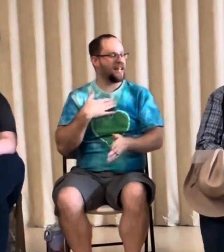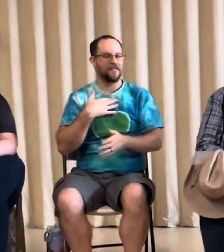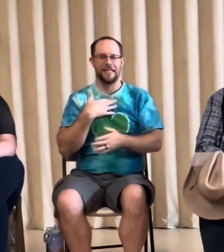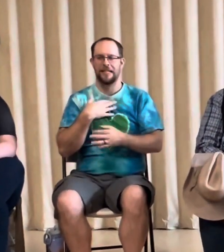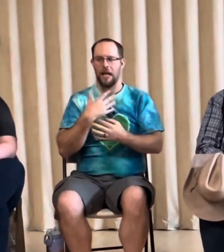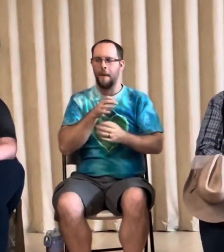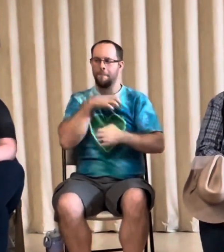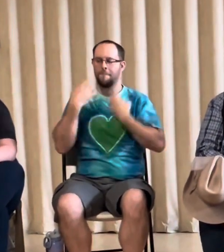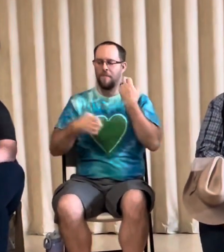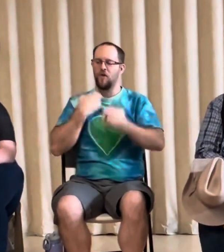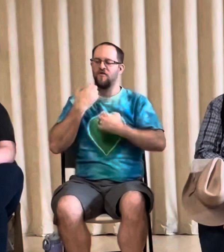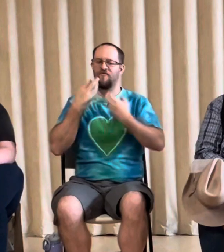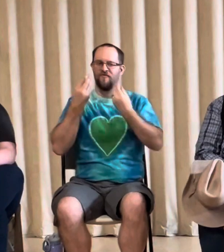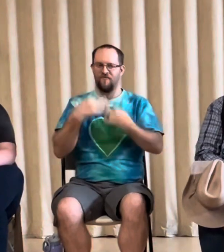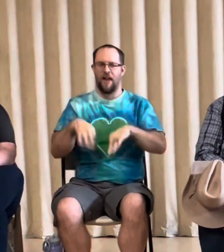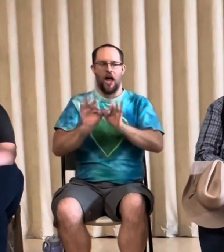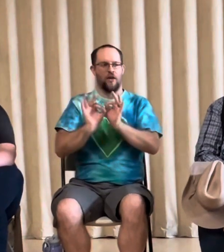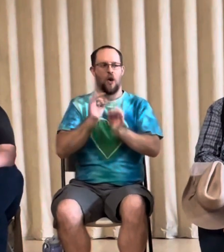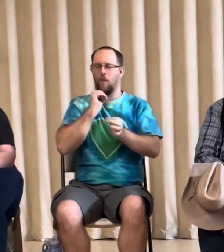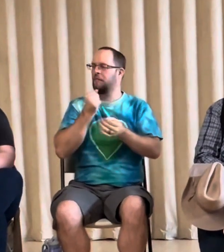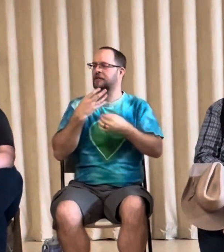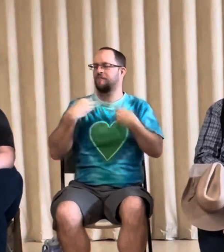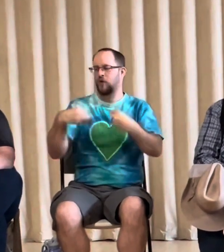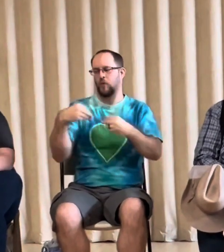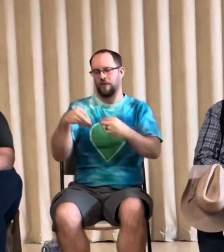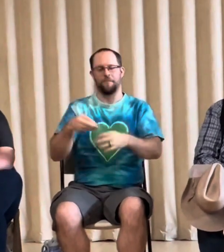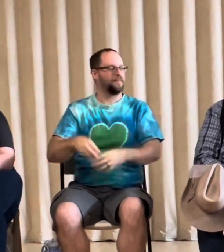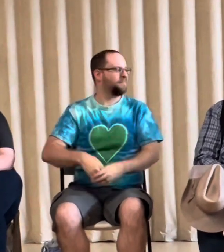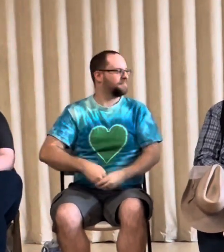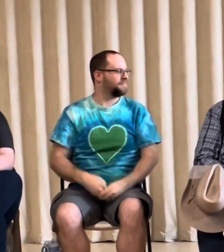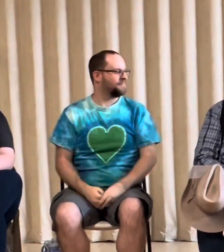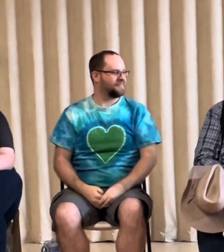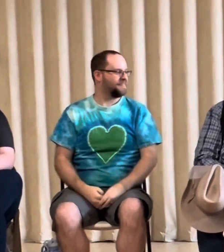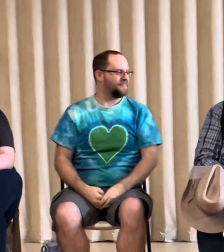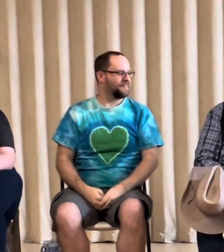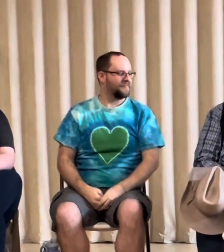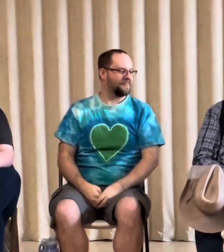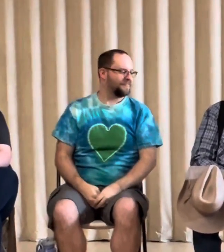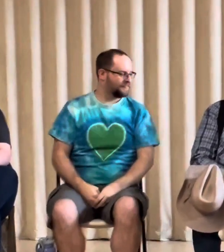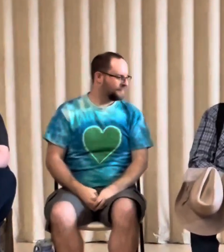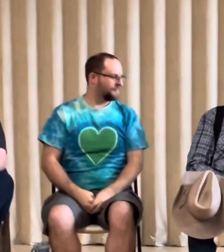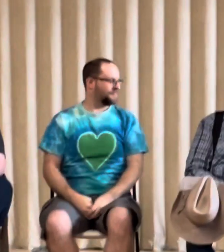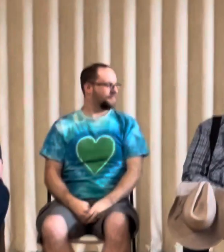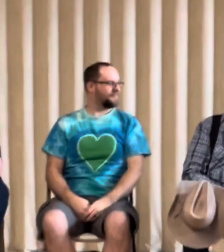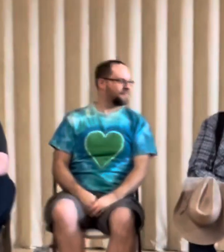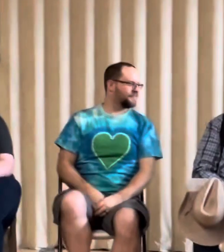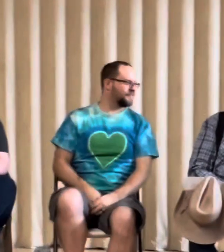value and will not be sold. BUSTER: You can't put a price on that? CALI: No, you cannot put a price on a family